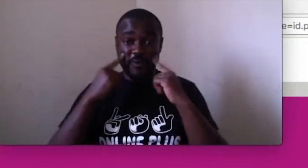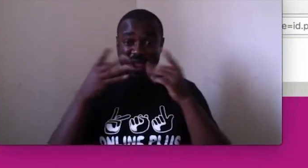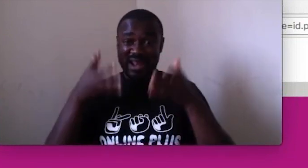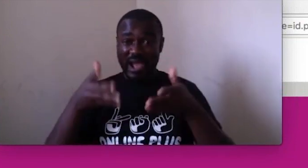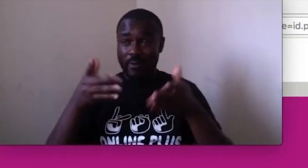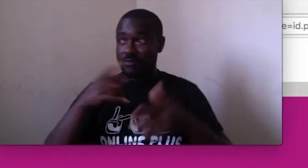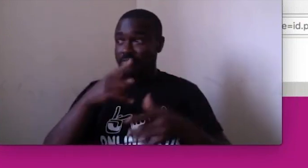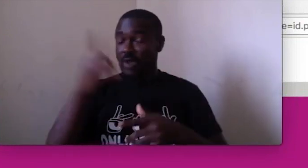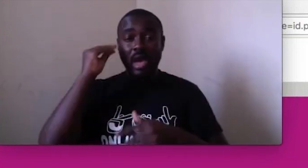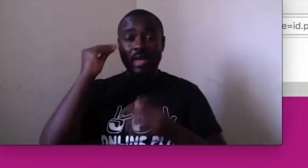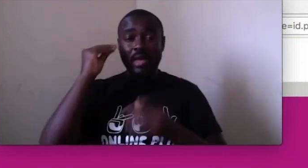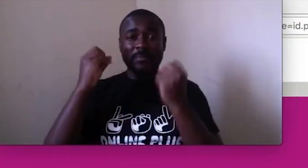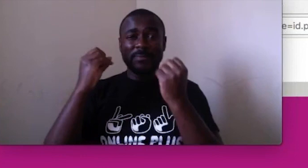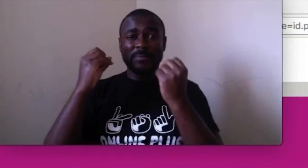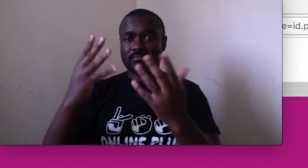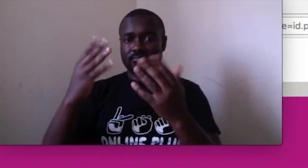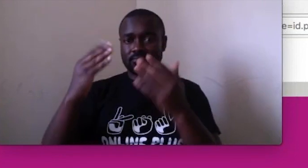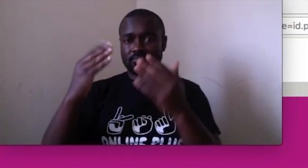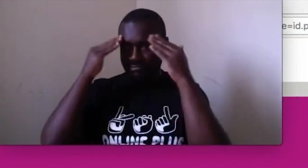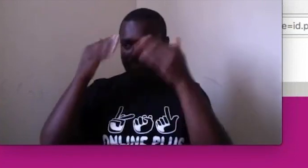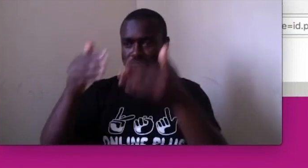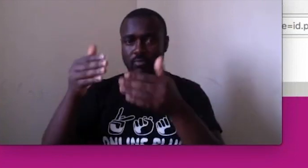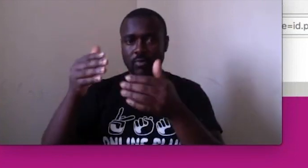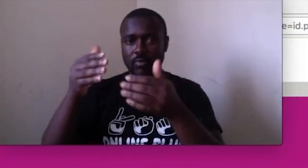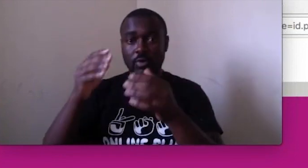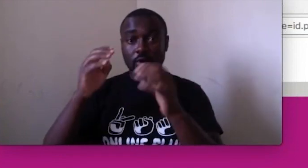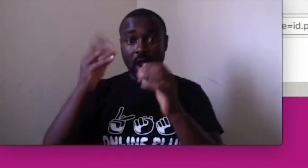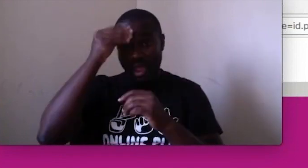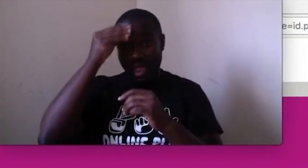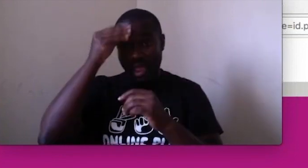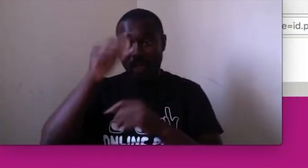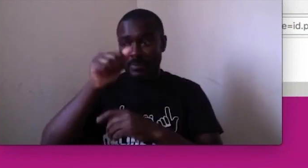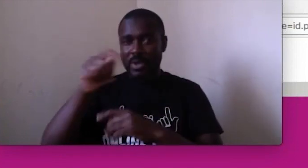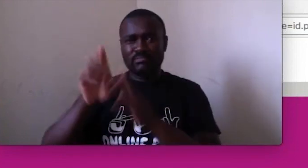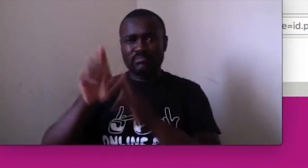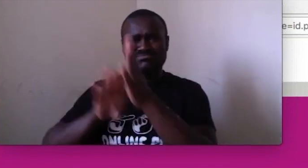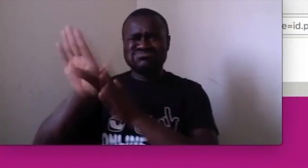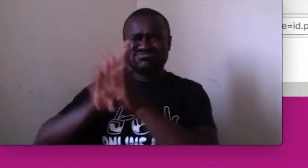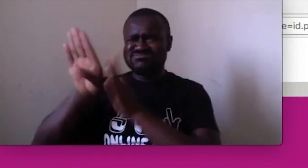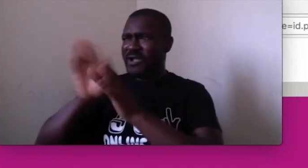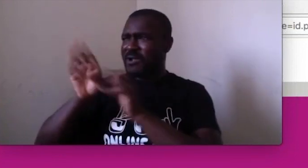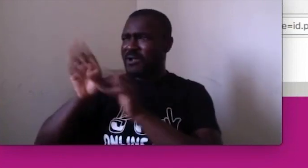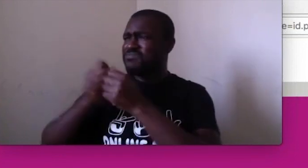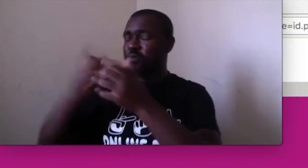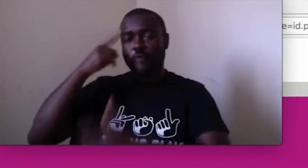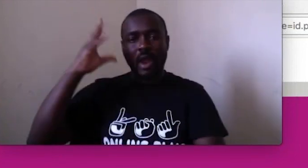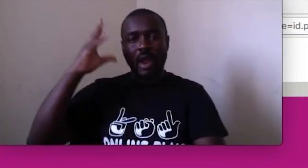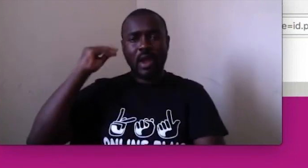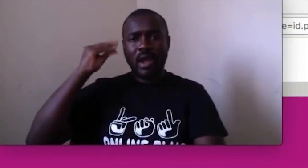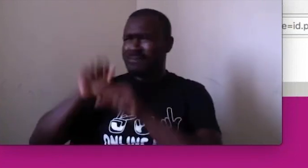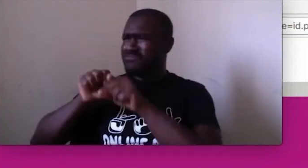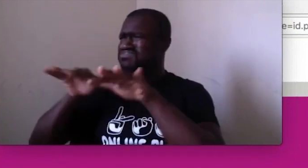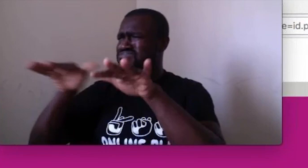so that it can be an equal learning systerm because right now that's not the case in our Kenyan context